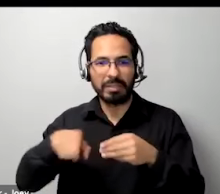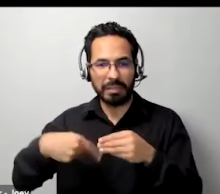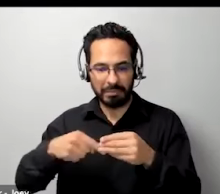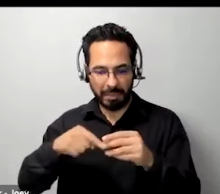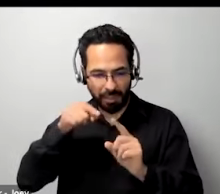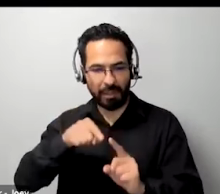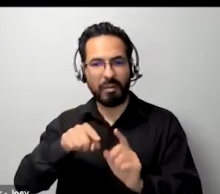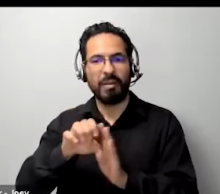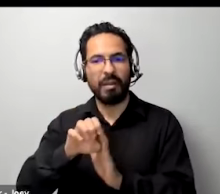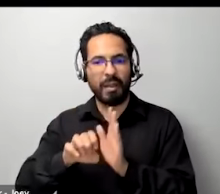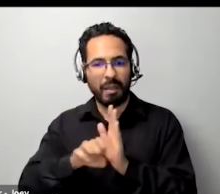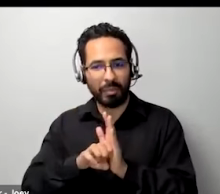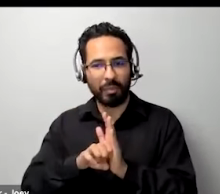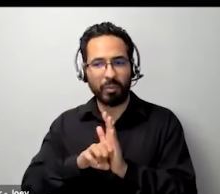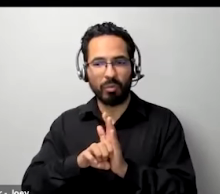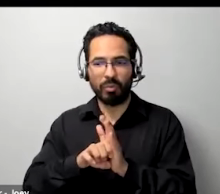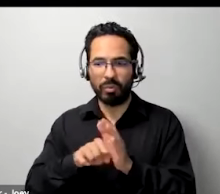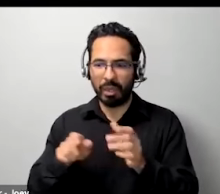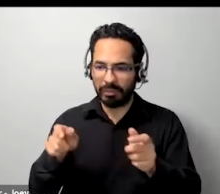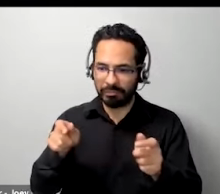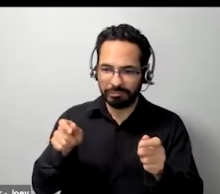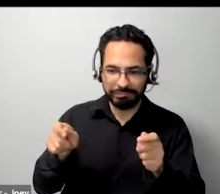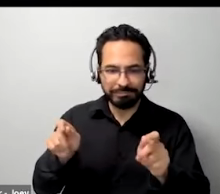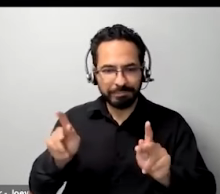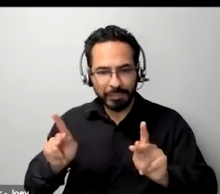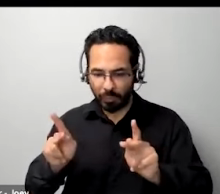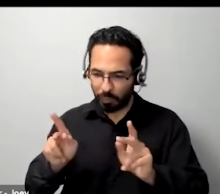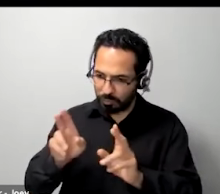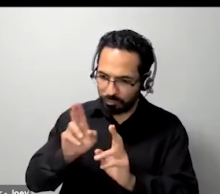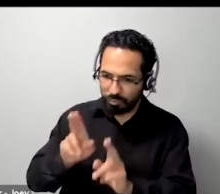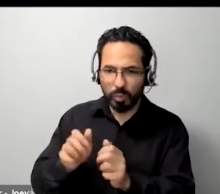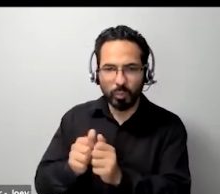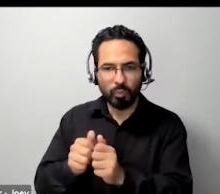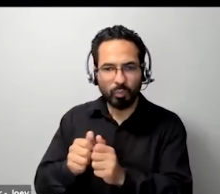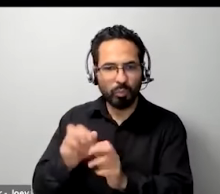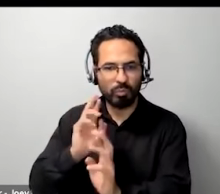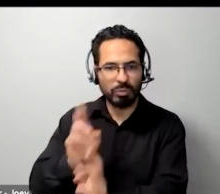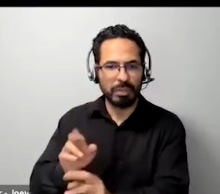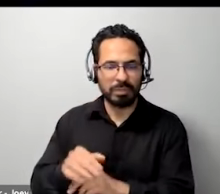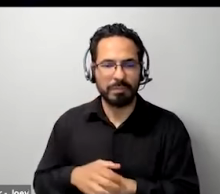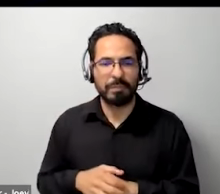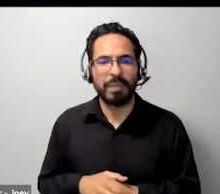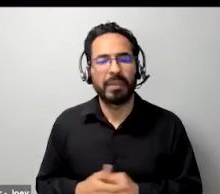and treating people with respect. So it's an exciting field,